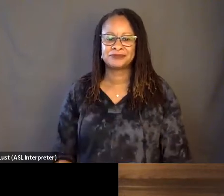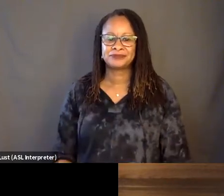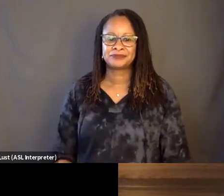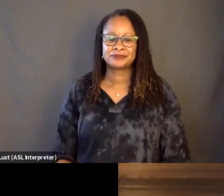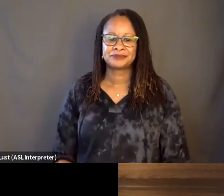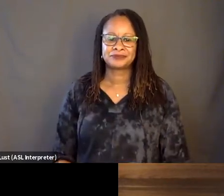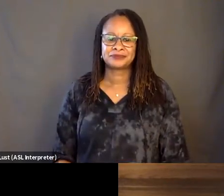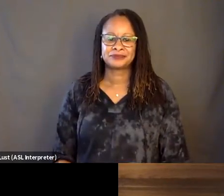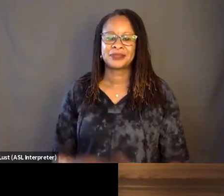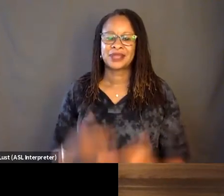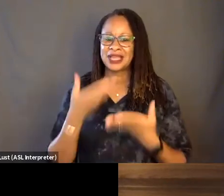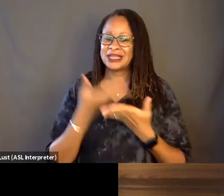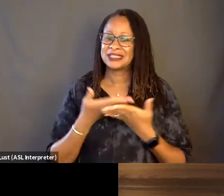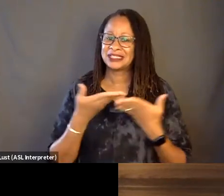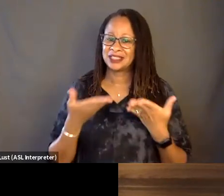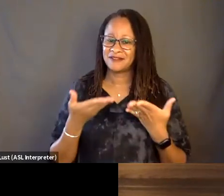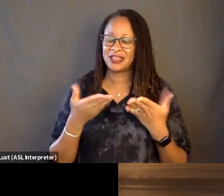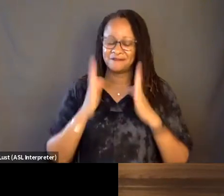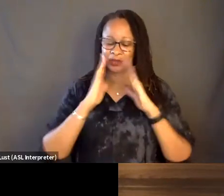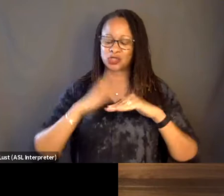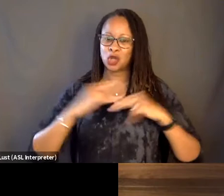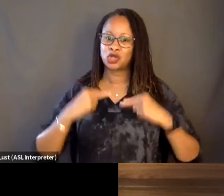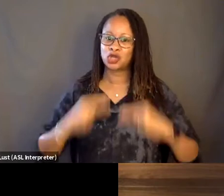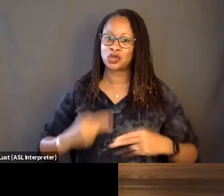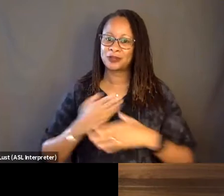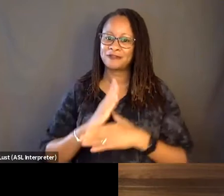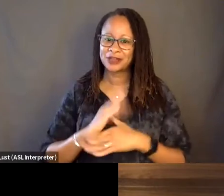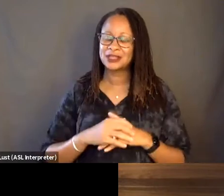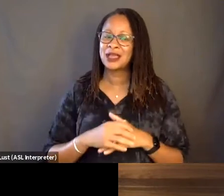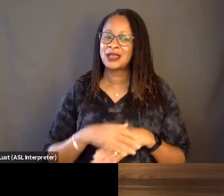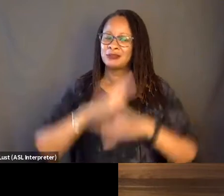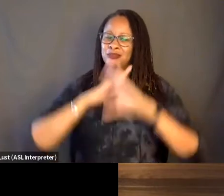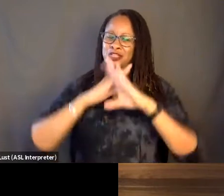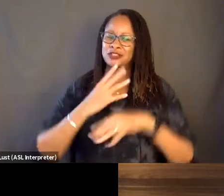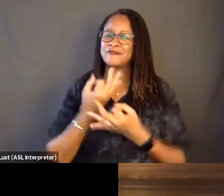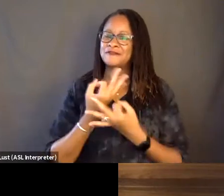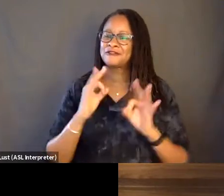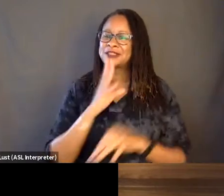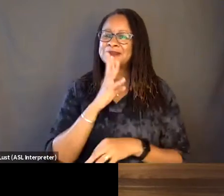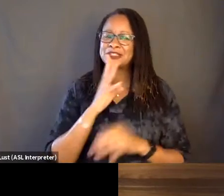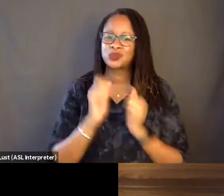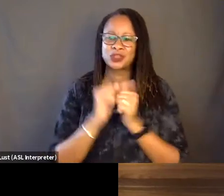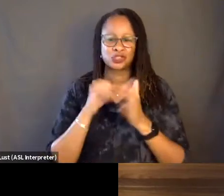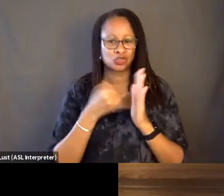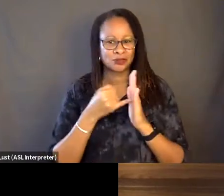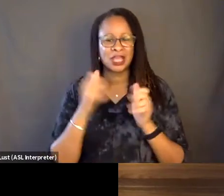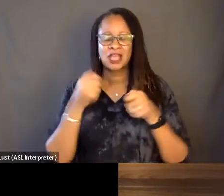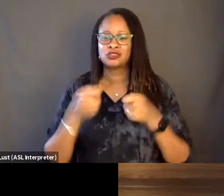has components of human rights, and protecting free speech, and journalism, and trying to bring stories to the world